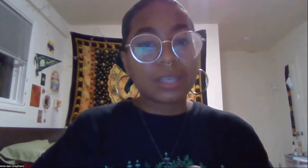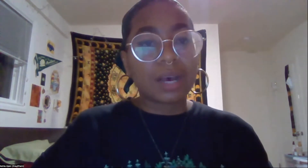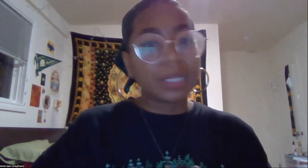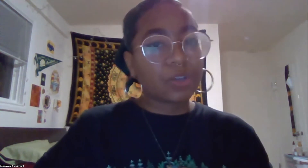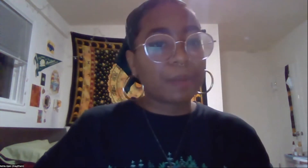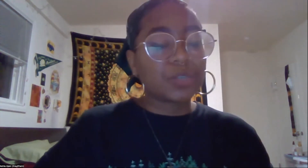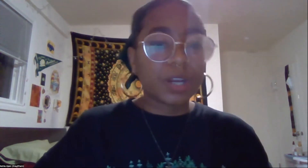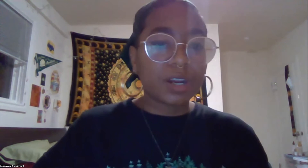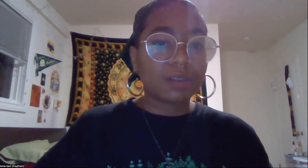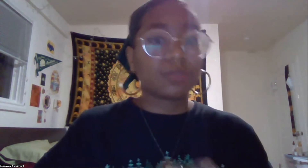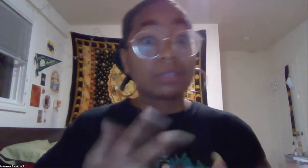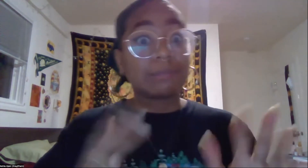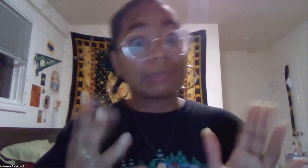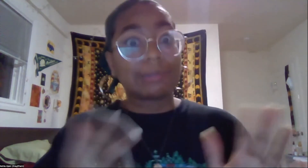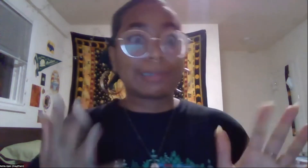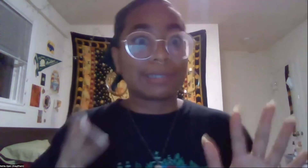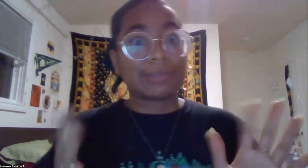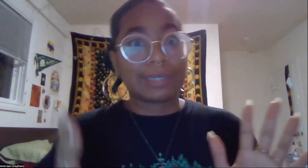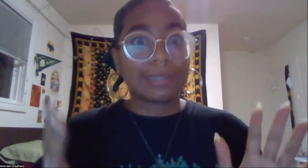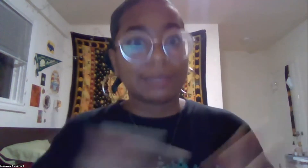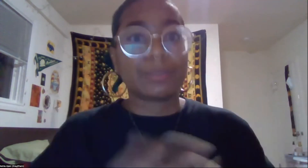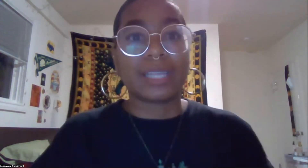Instagram and Twitter, Twitter. You know I don't know how long, but like